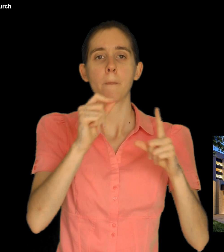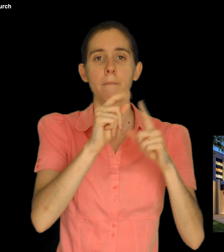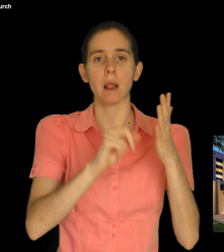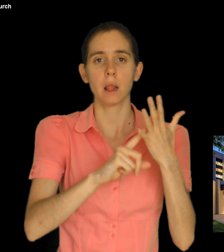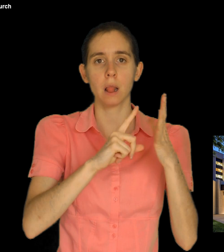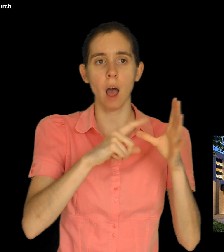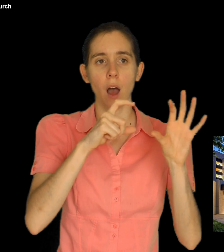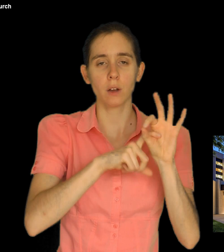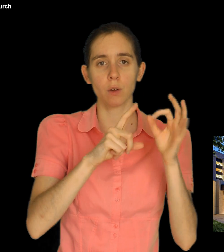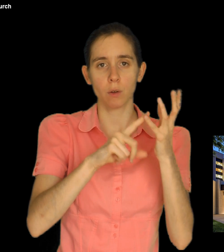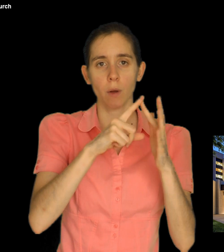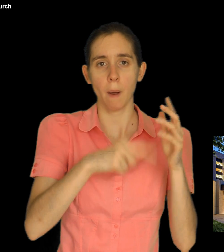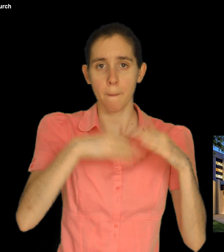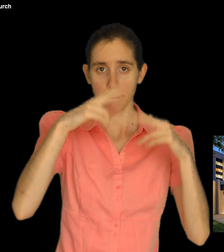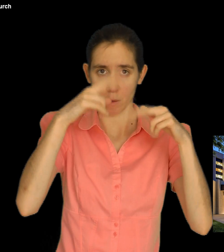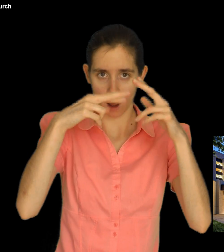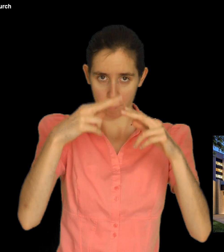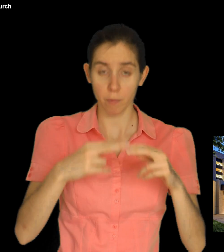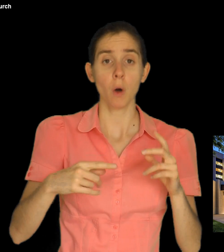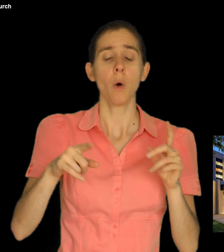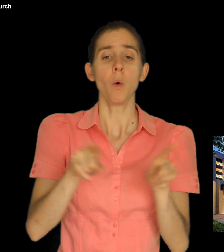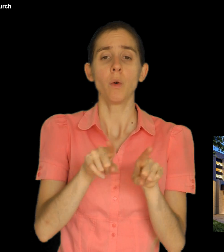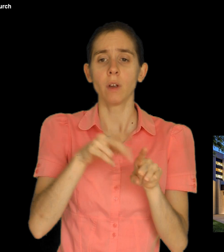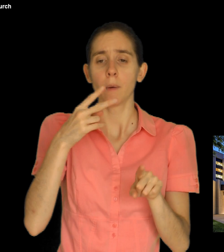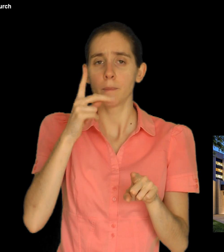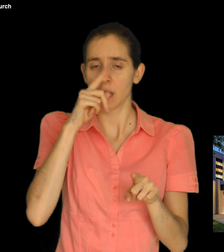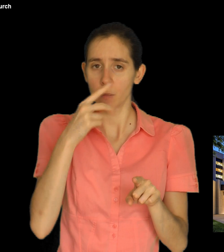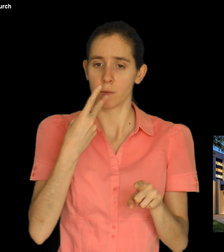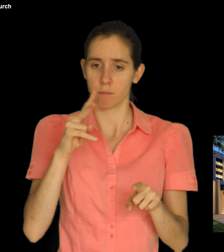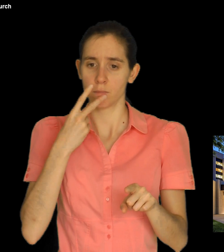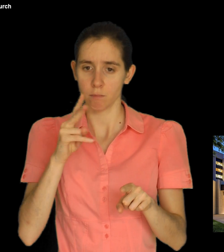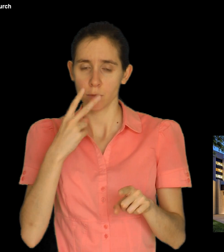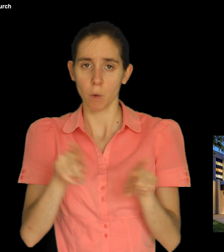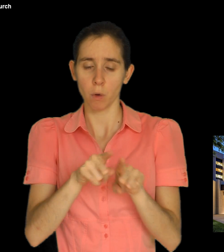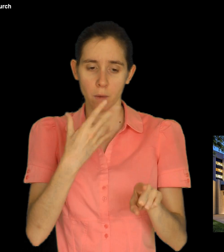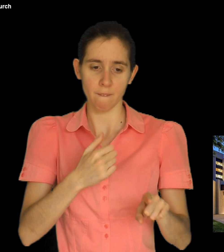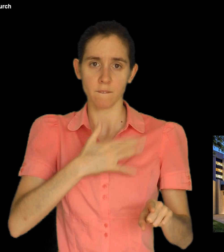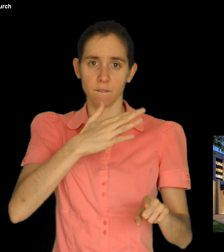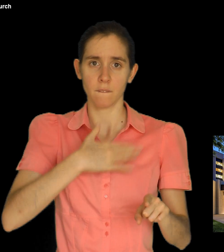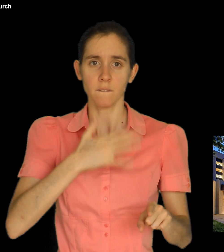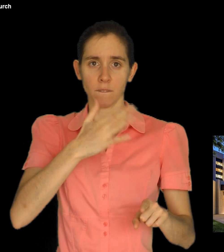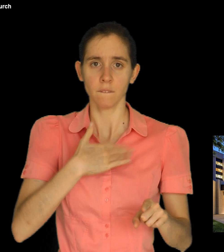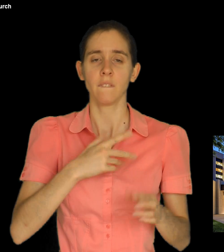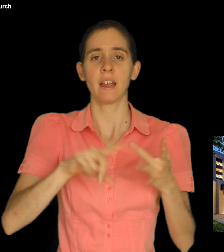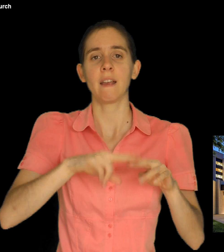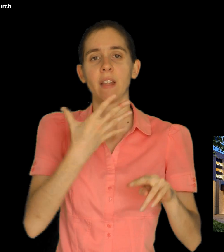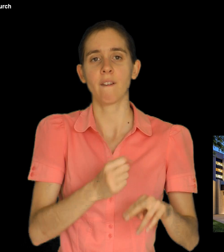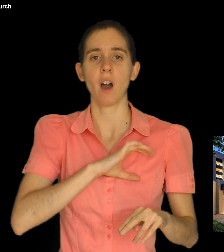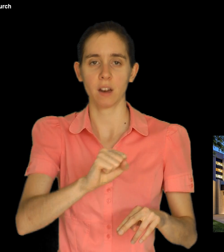prone to fatal rhythm problems if they have a heart attack. Second is high blood pressure which